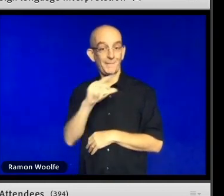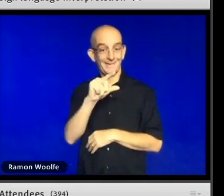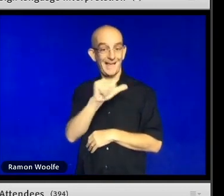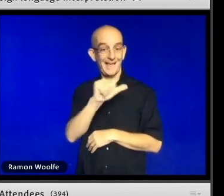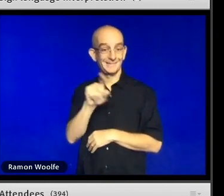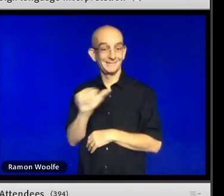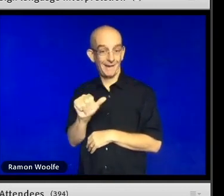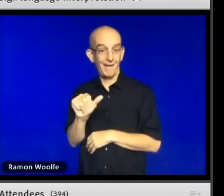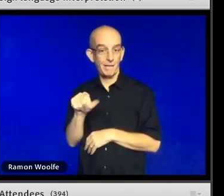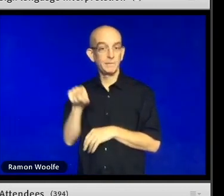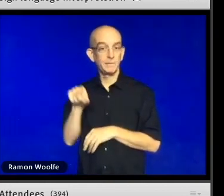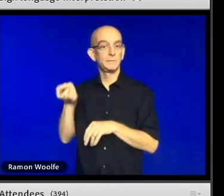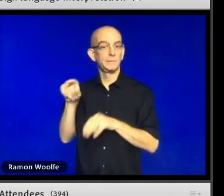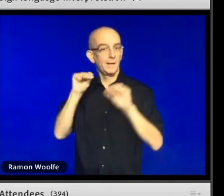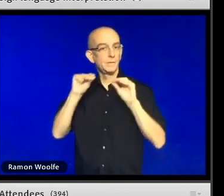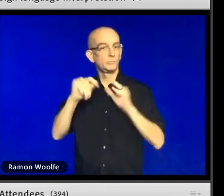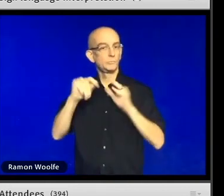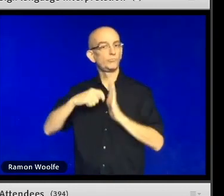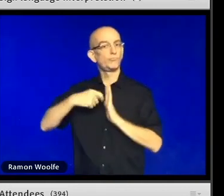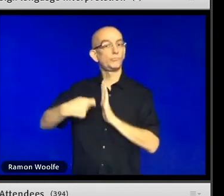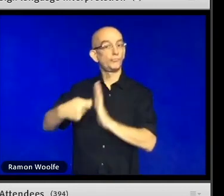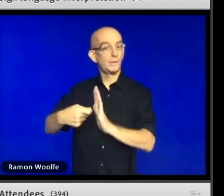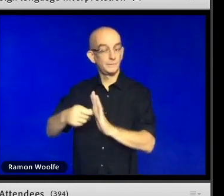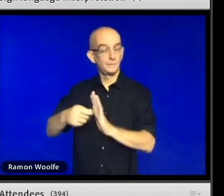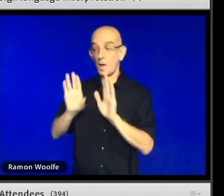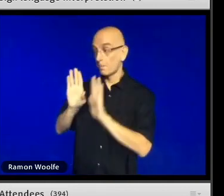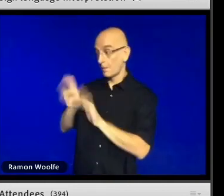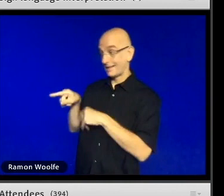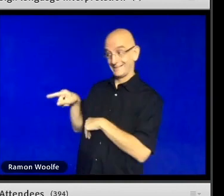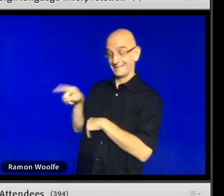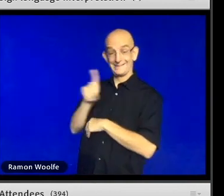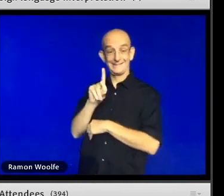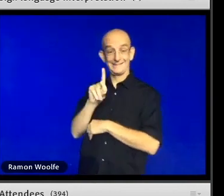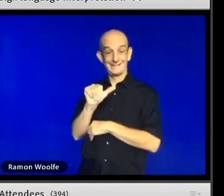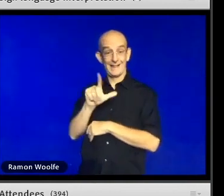anything positive in this regard that you yourself would highlight from the response